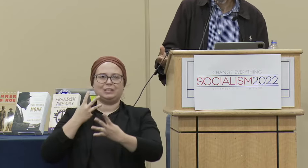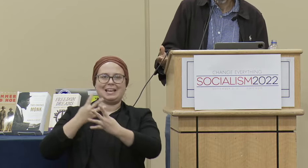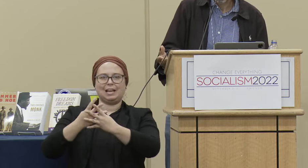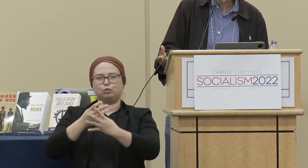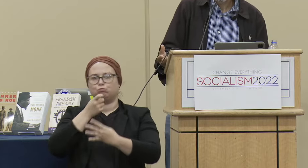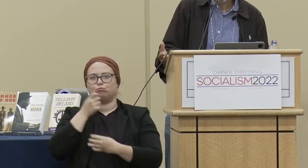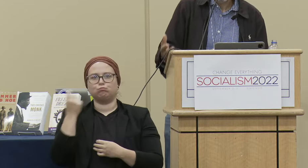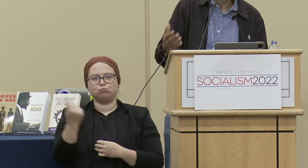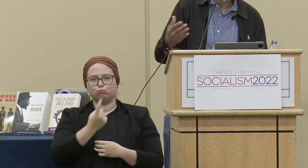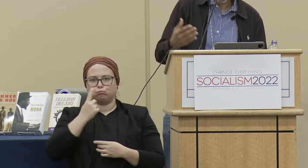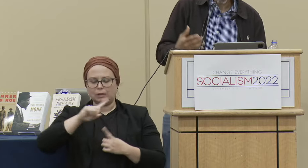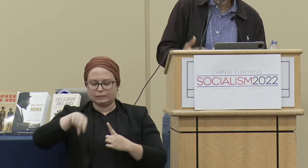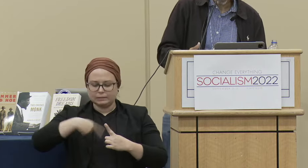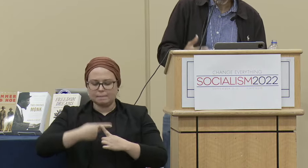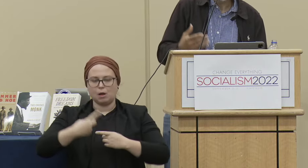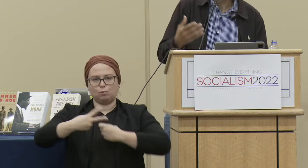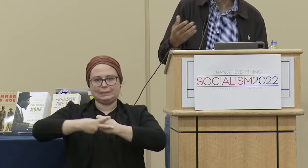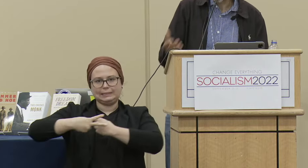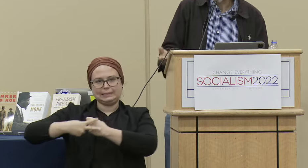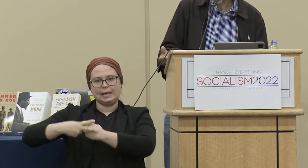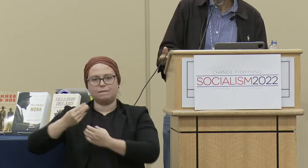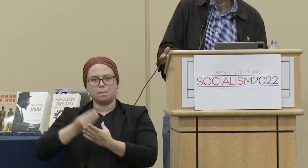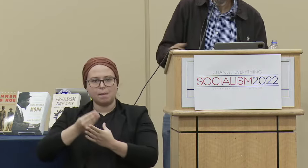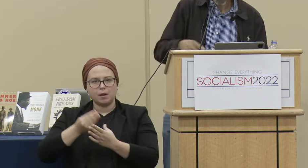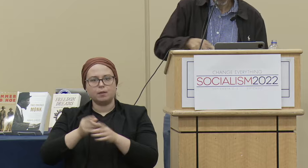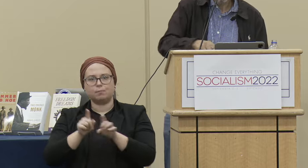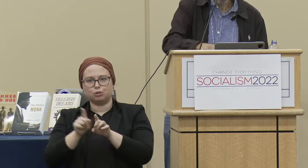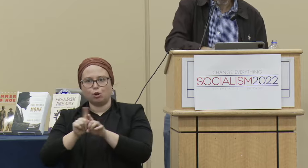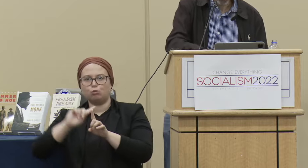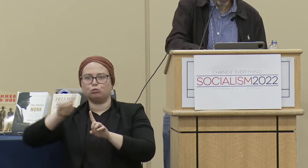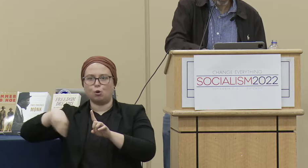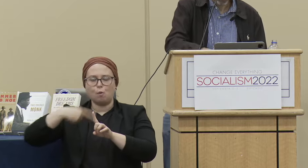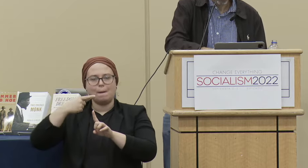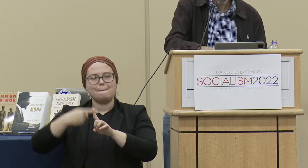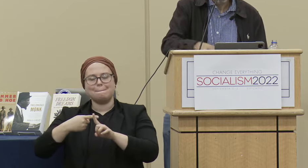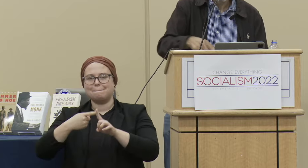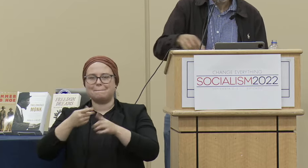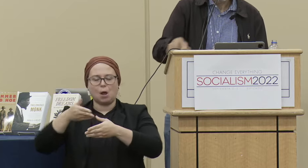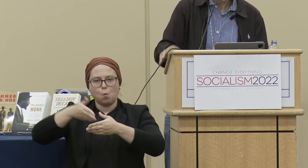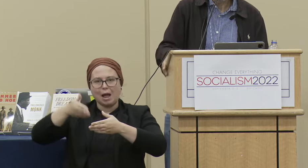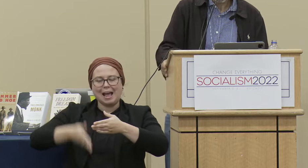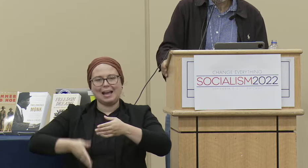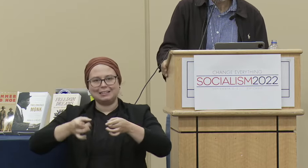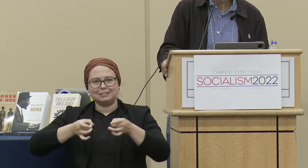Another thing, you know, room full of abolitionists. Eliminating cages isn't just about saving money . It's also